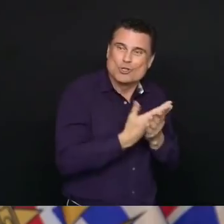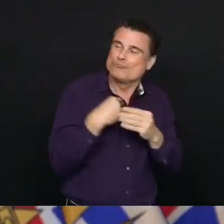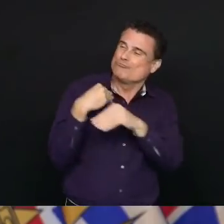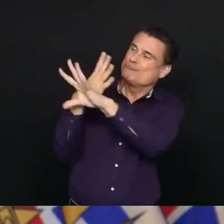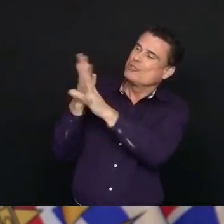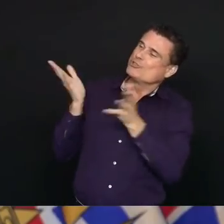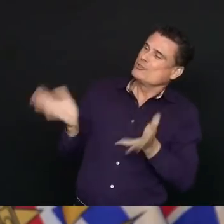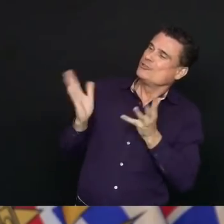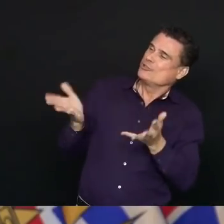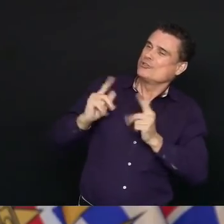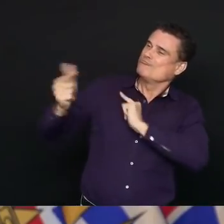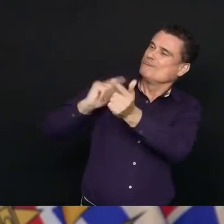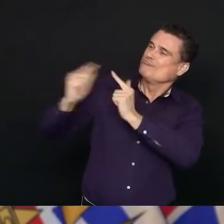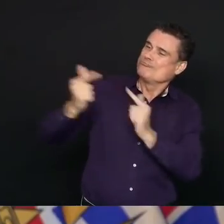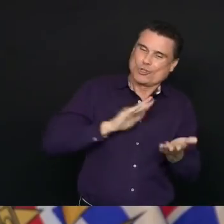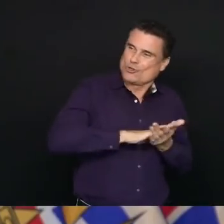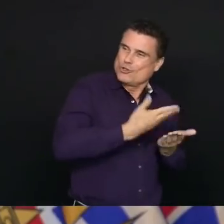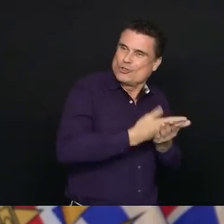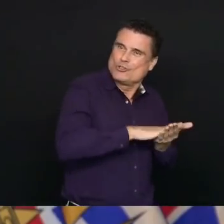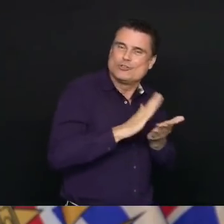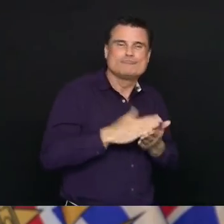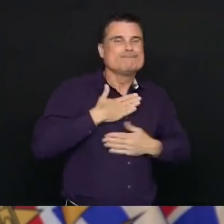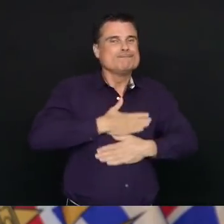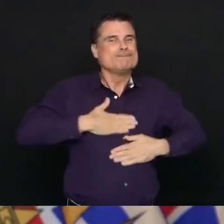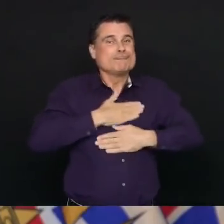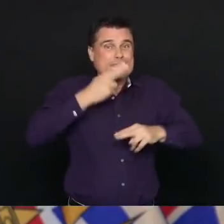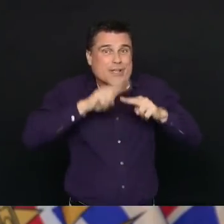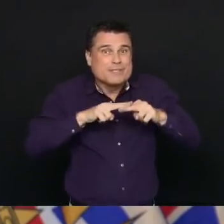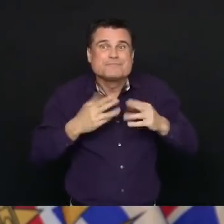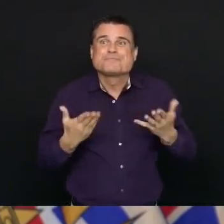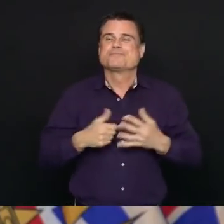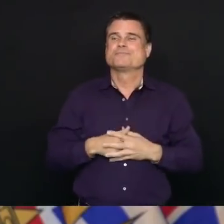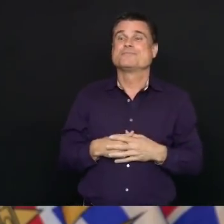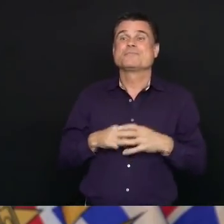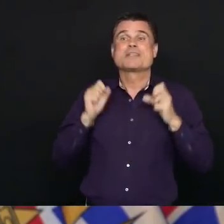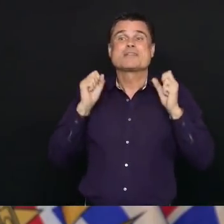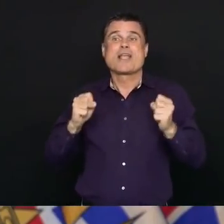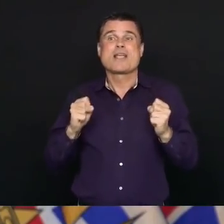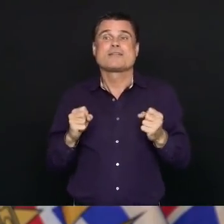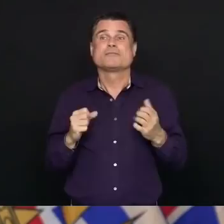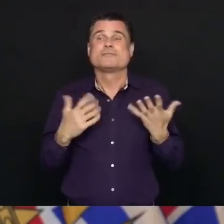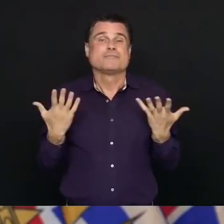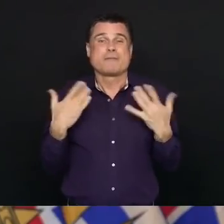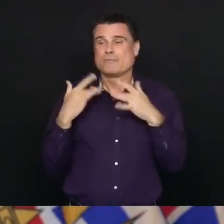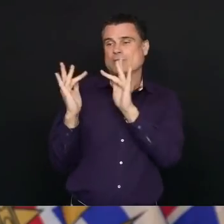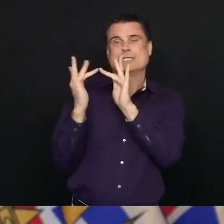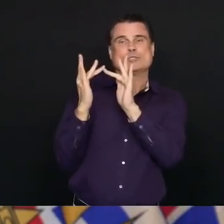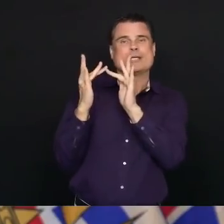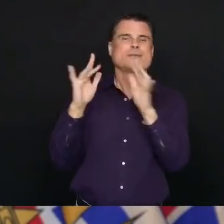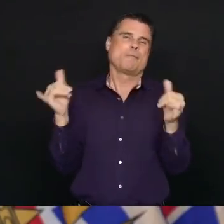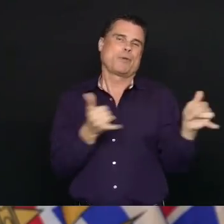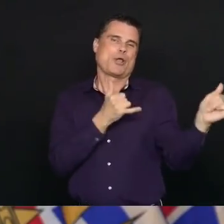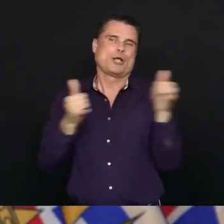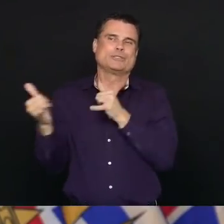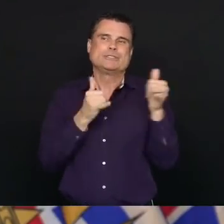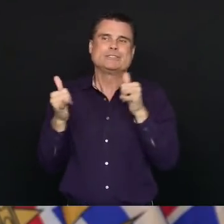They are so many things we are starting to do now to stay connected. We can have a virtual block party at 7 o'clock.